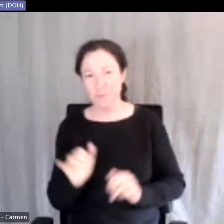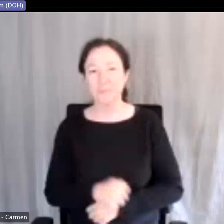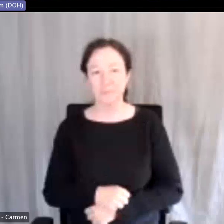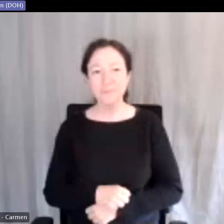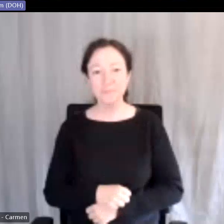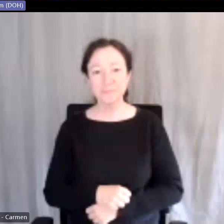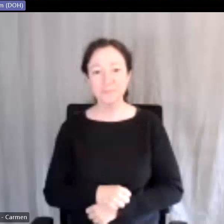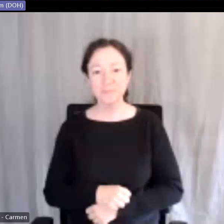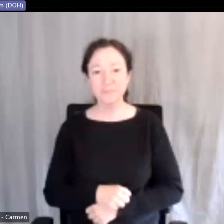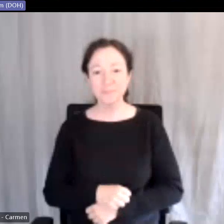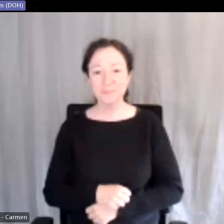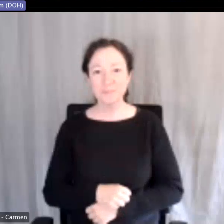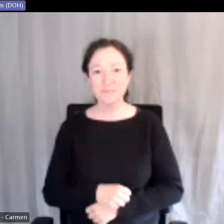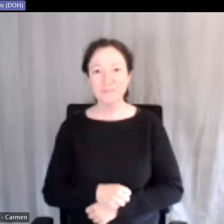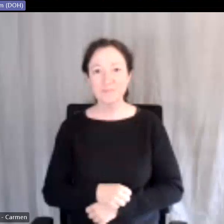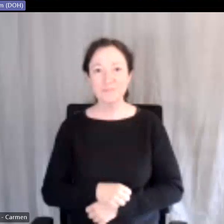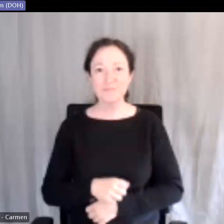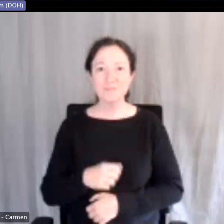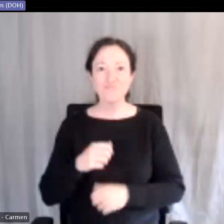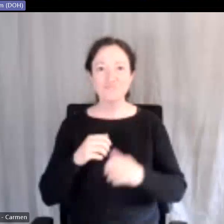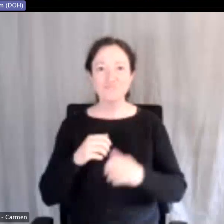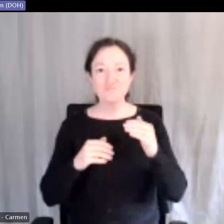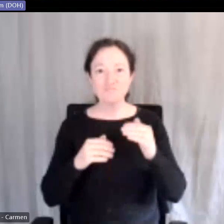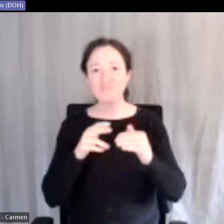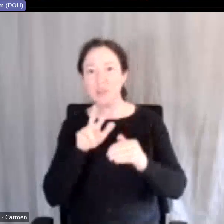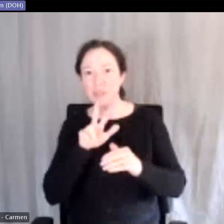Let's give it another two minutes here. We're at 1201.